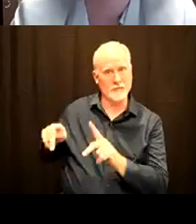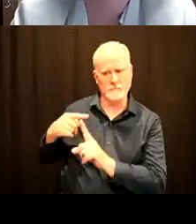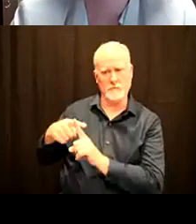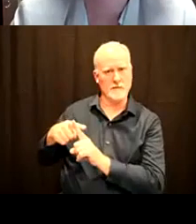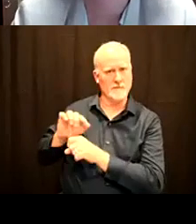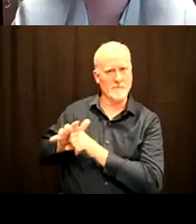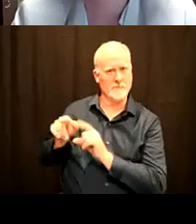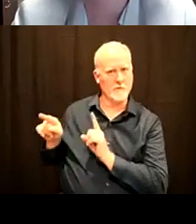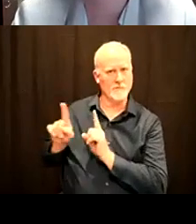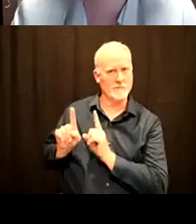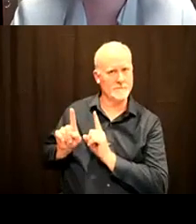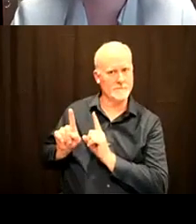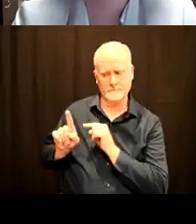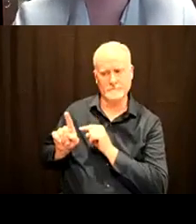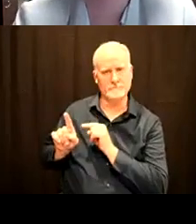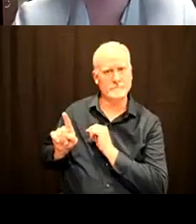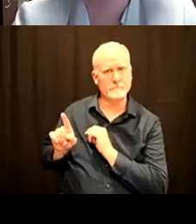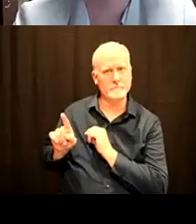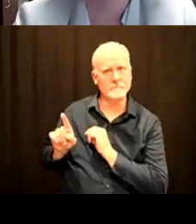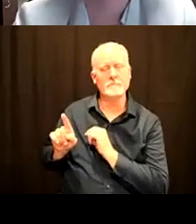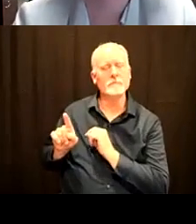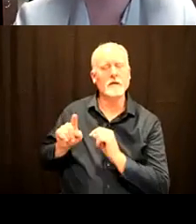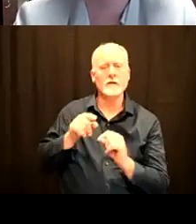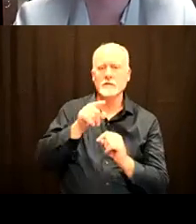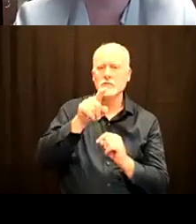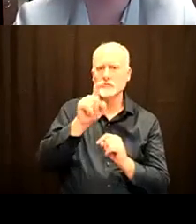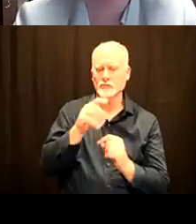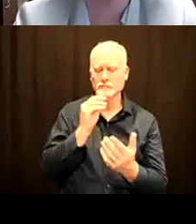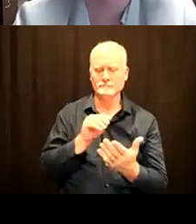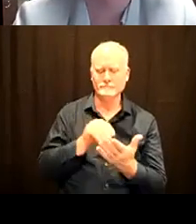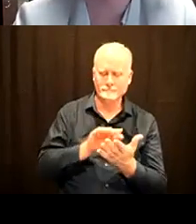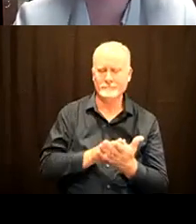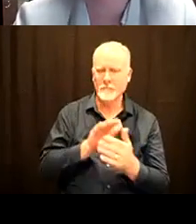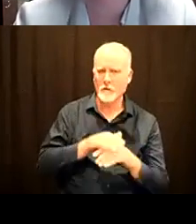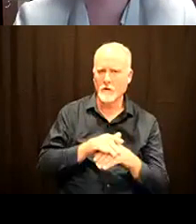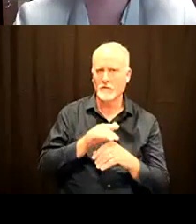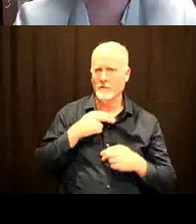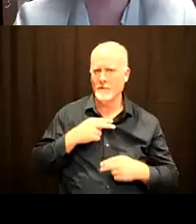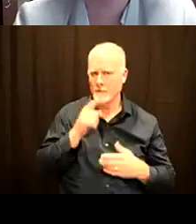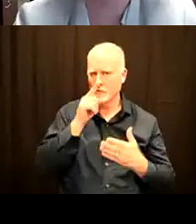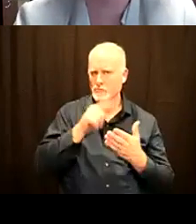that should also be reported on uab health check here too these employees will be